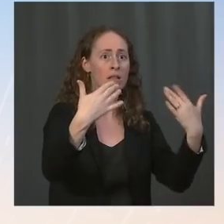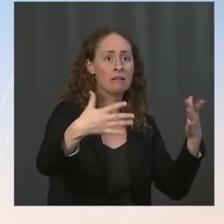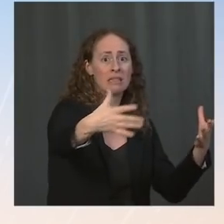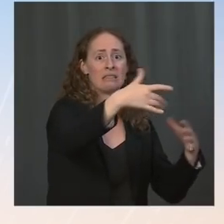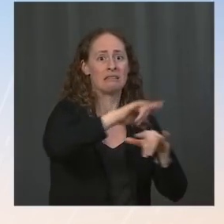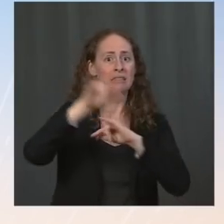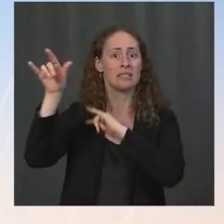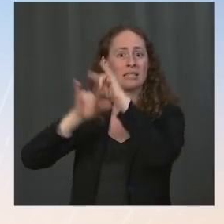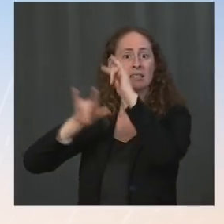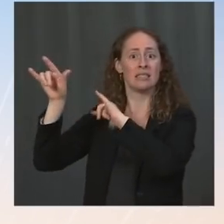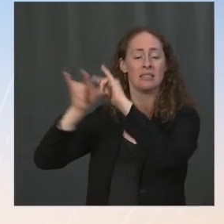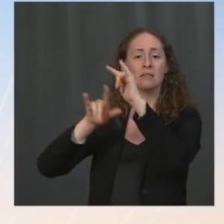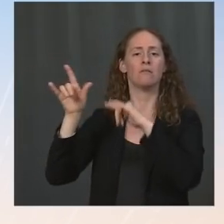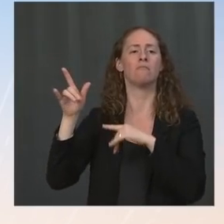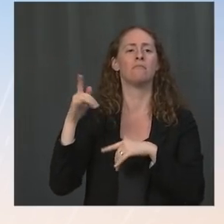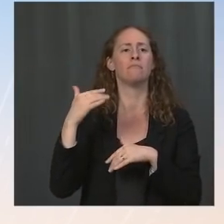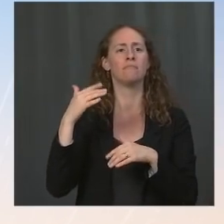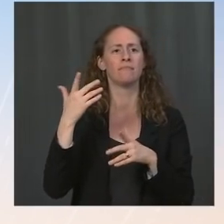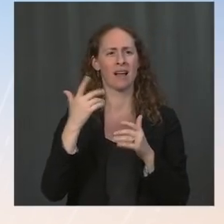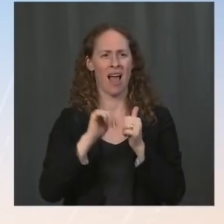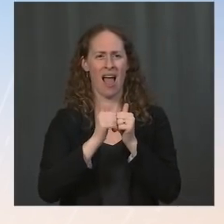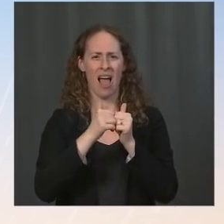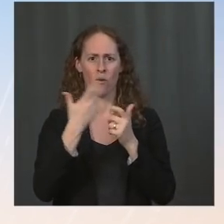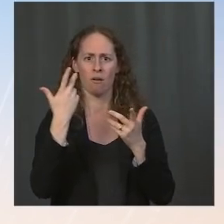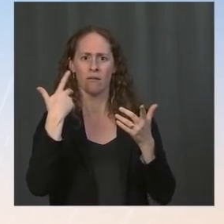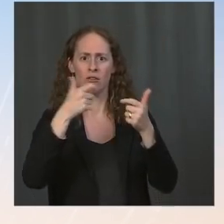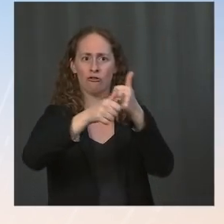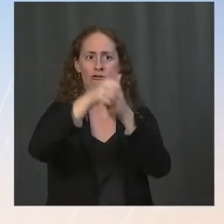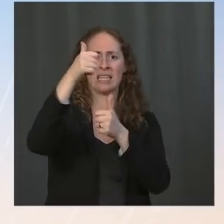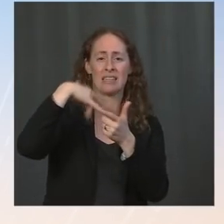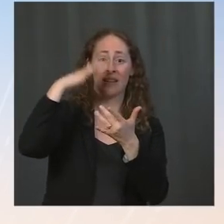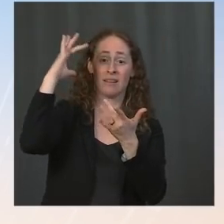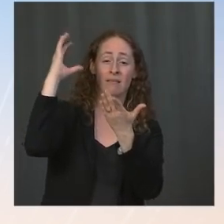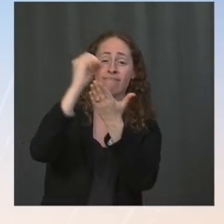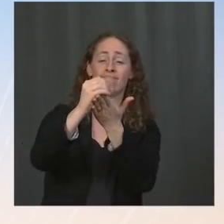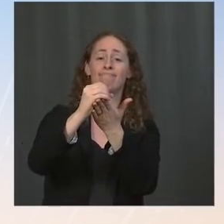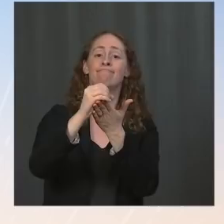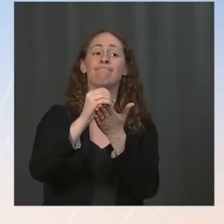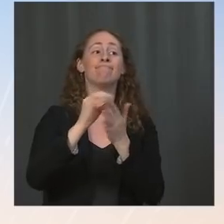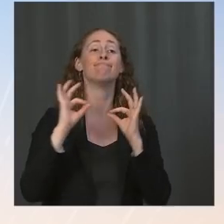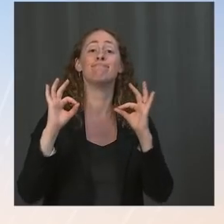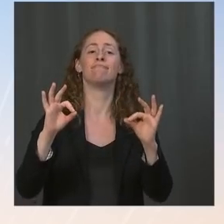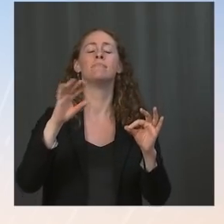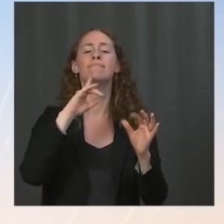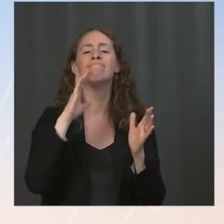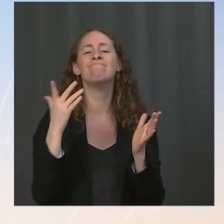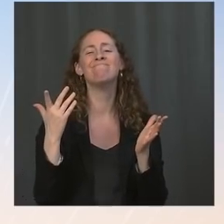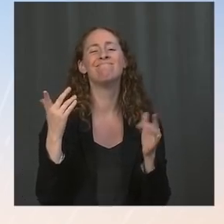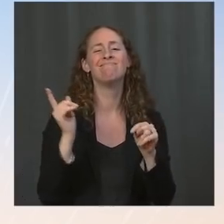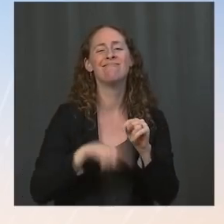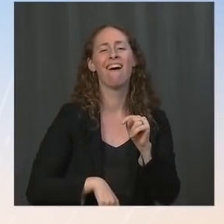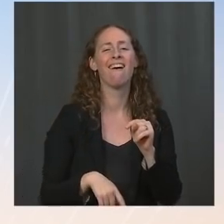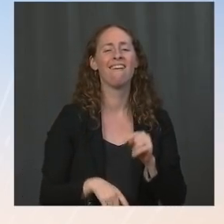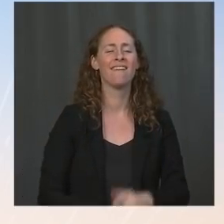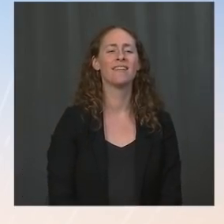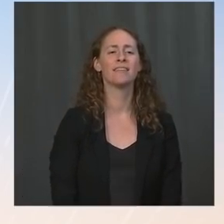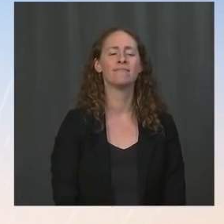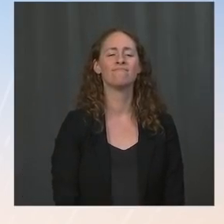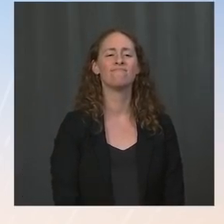we had to mitigate risk; we couldn't eliminate it. And that's -- that's how we proceeded. Now, the President has been clear to his military